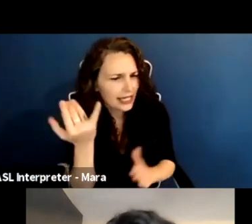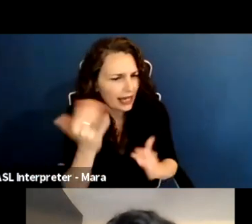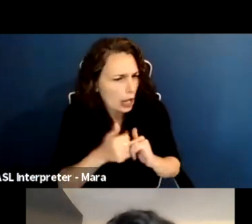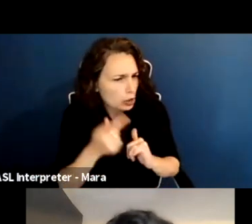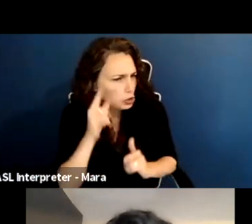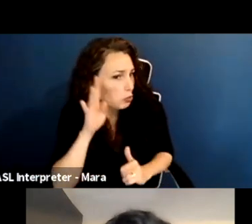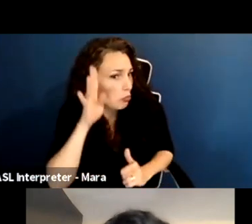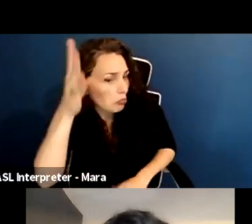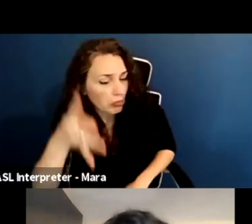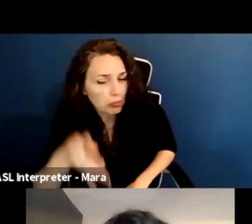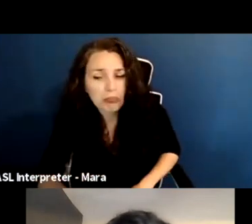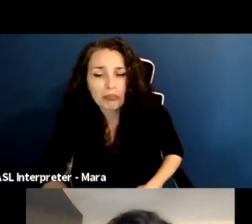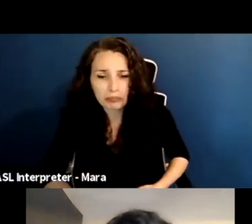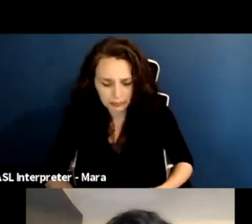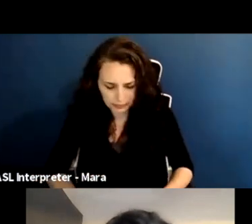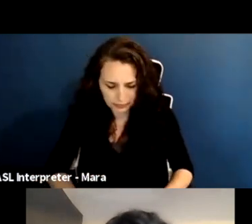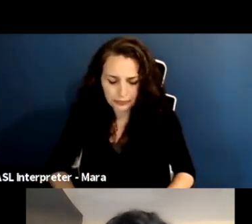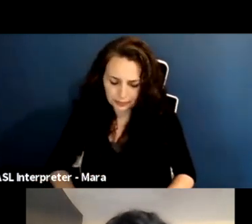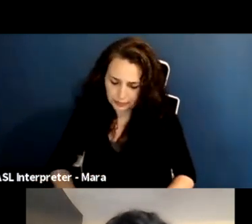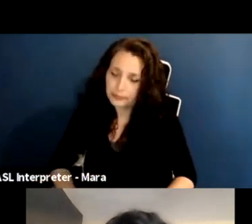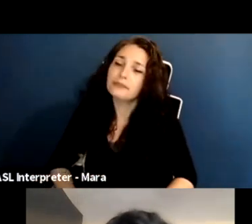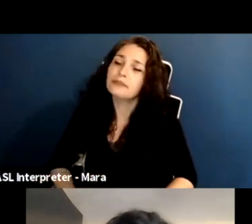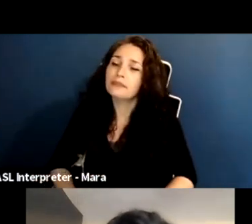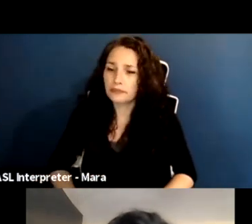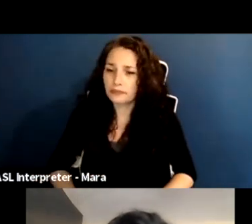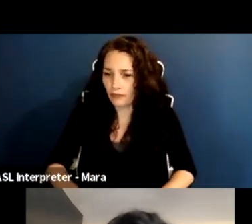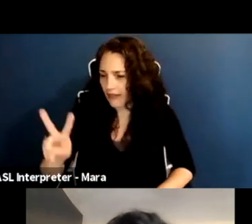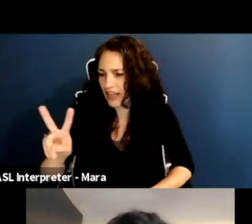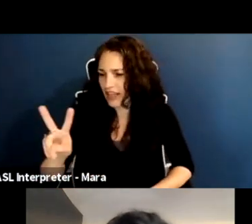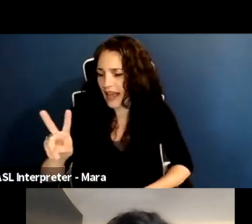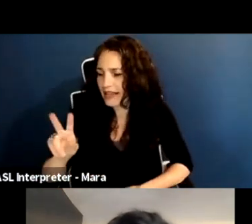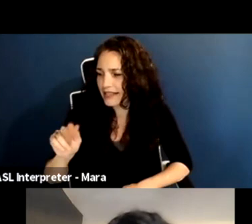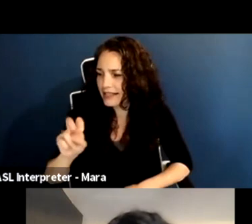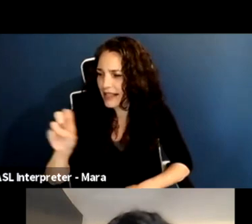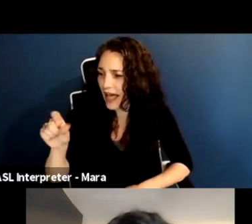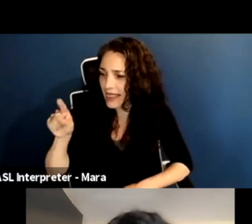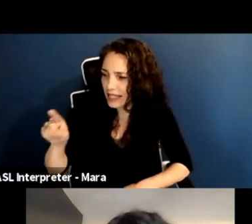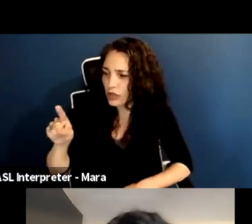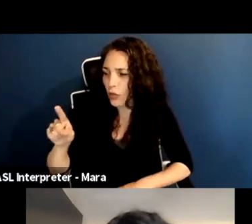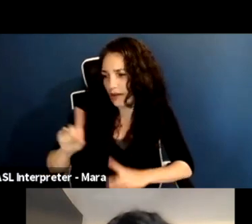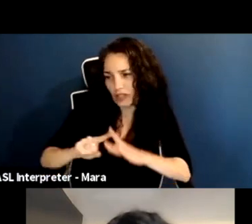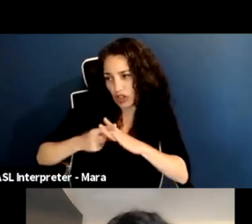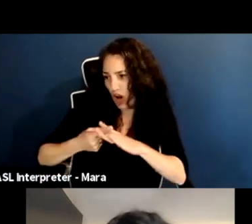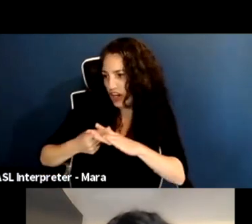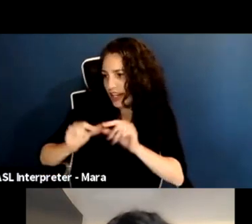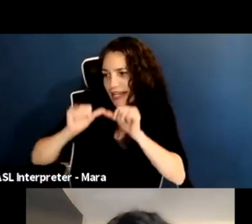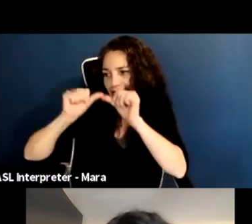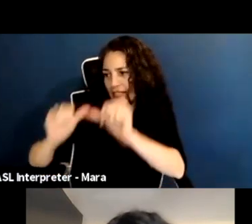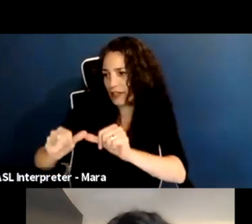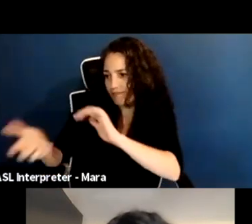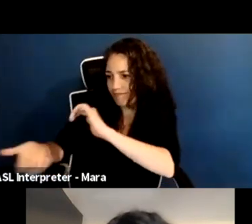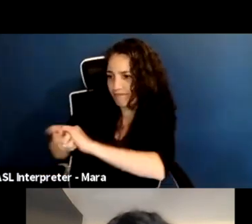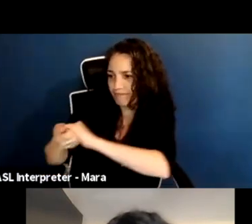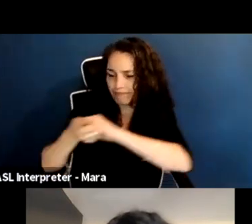So this started as a collaboration and sort of continued as a collaboration from the beginning to the end.